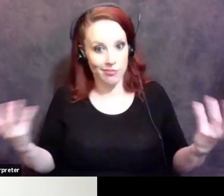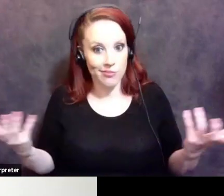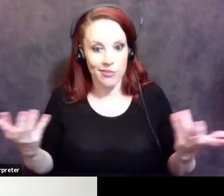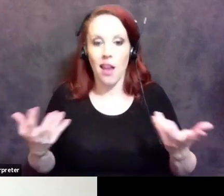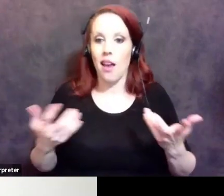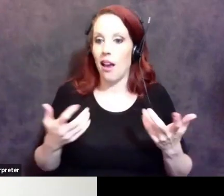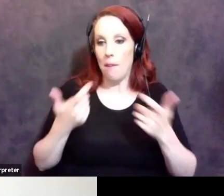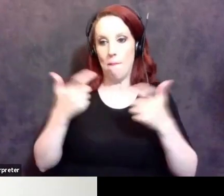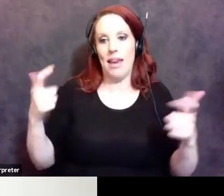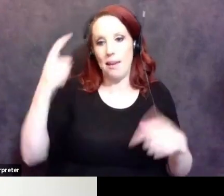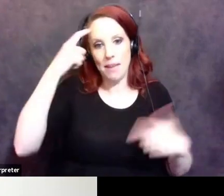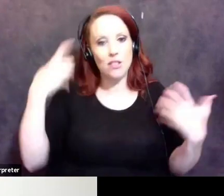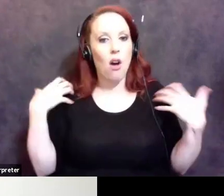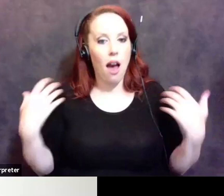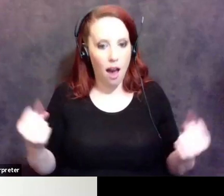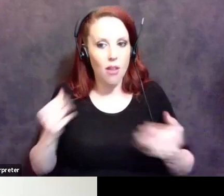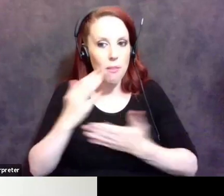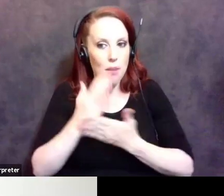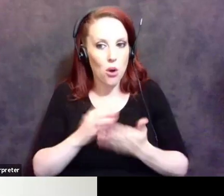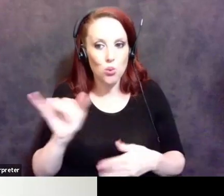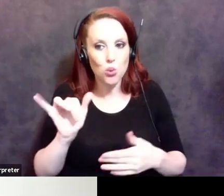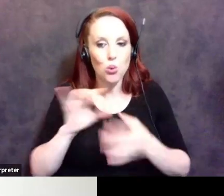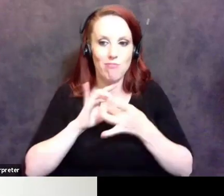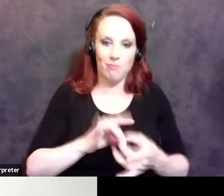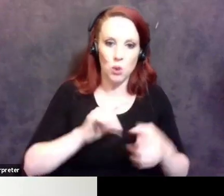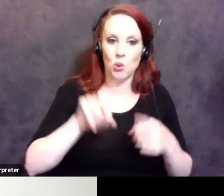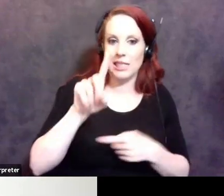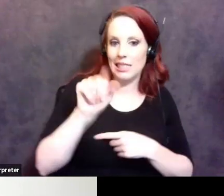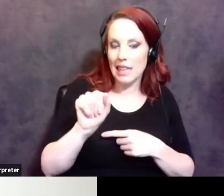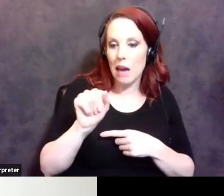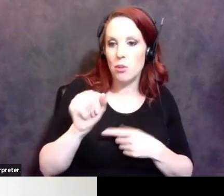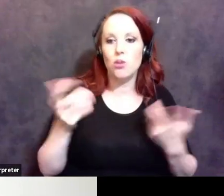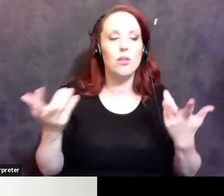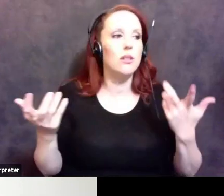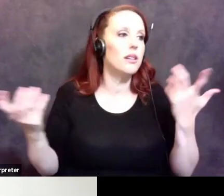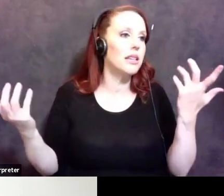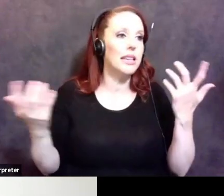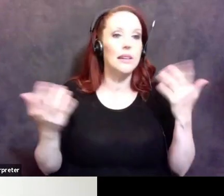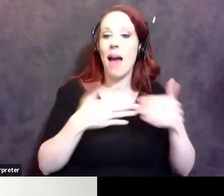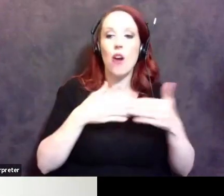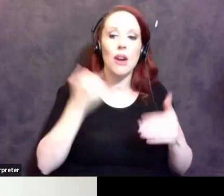mental health component to being disabled even if it is a visible or an invisible manifestation